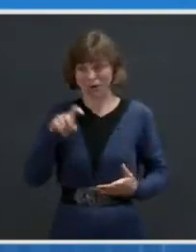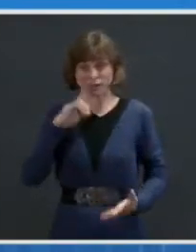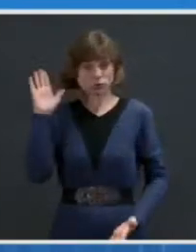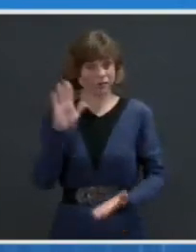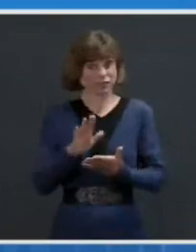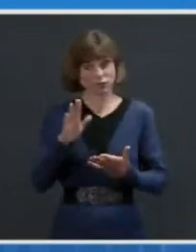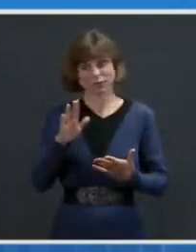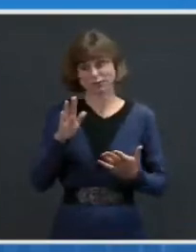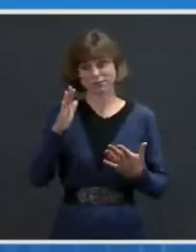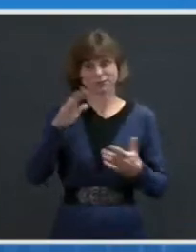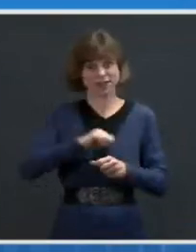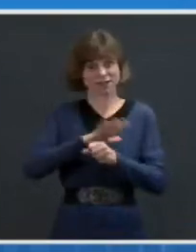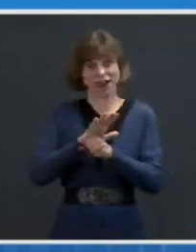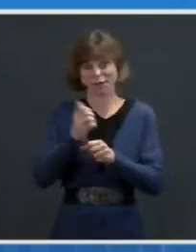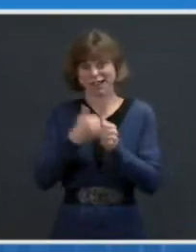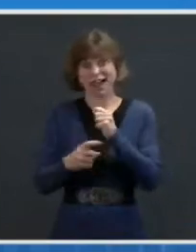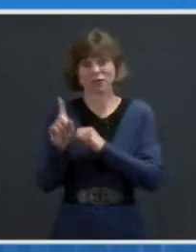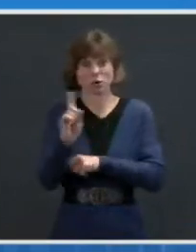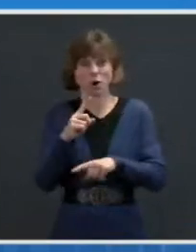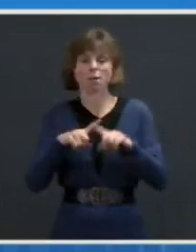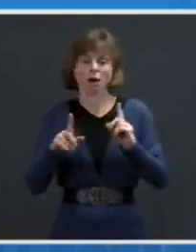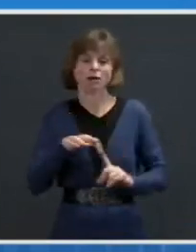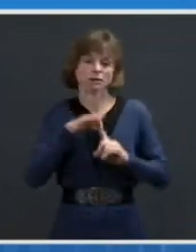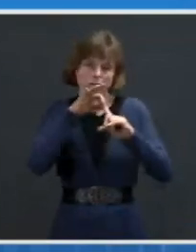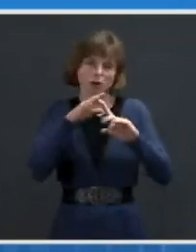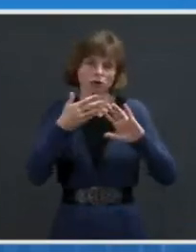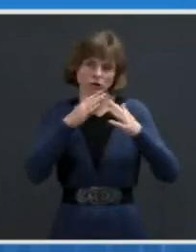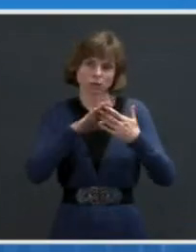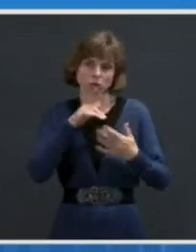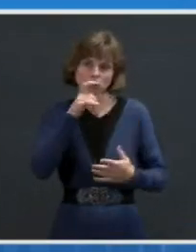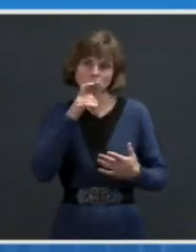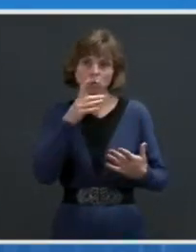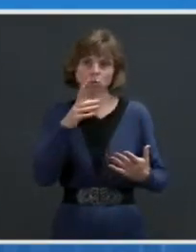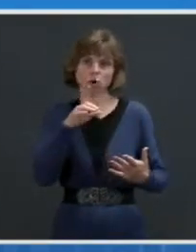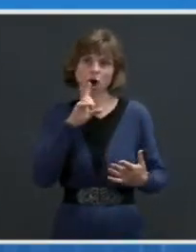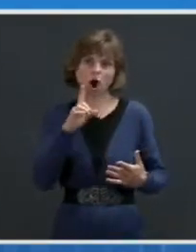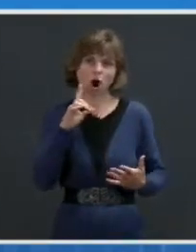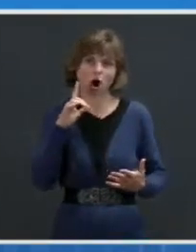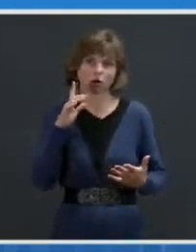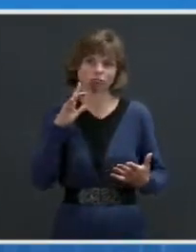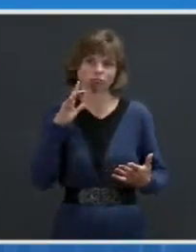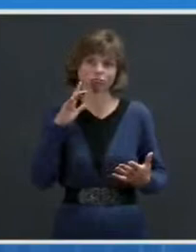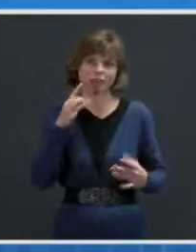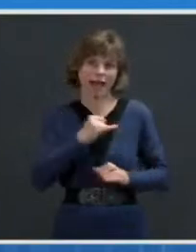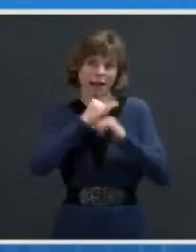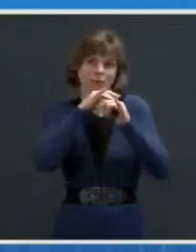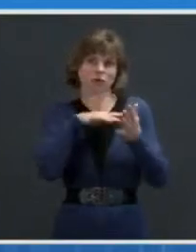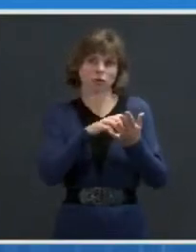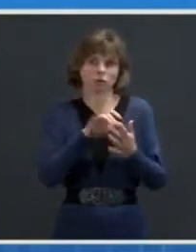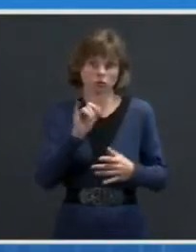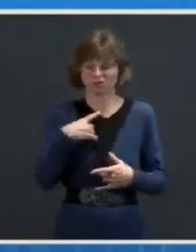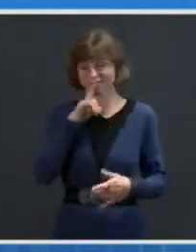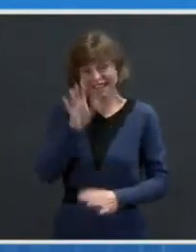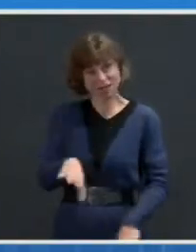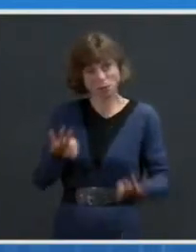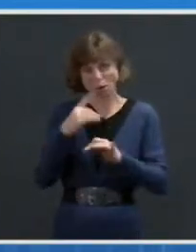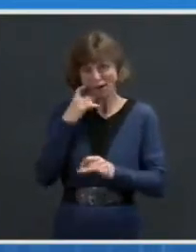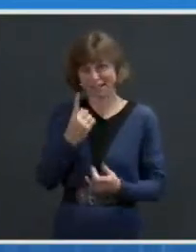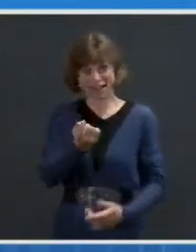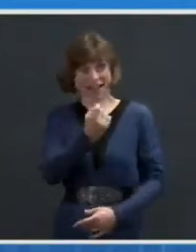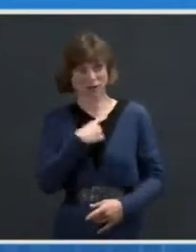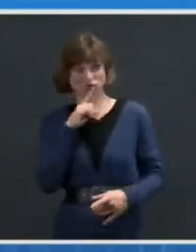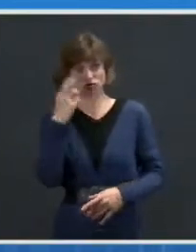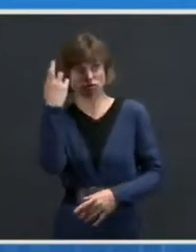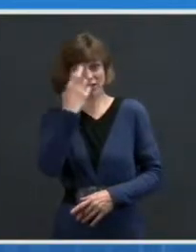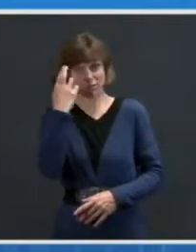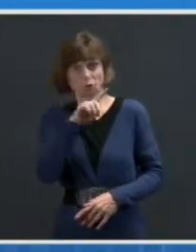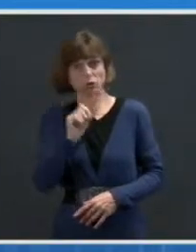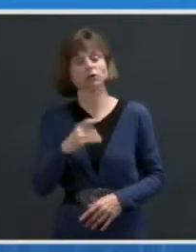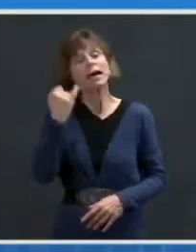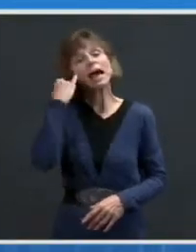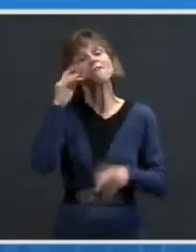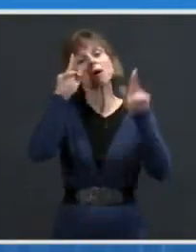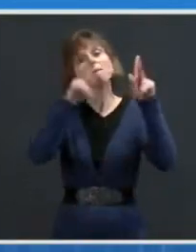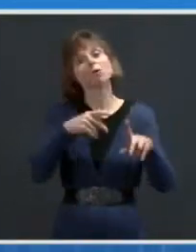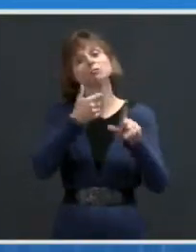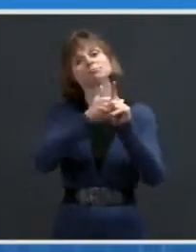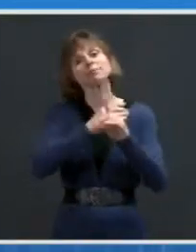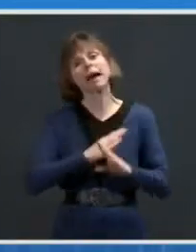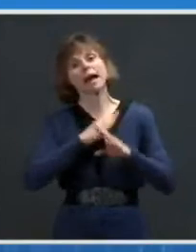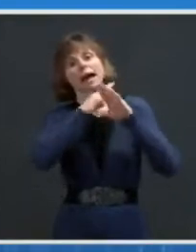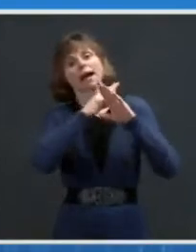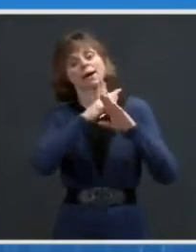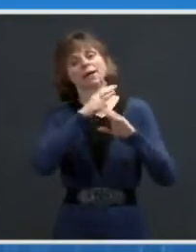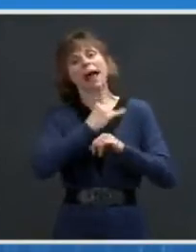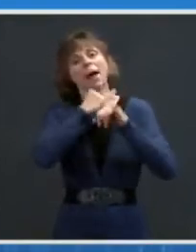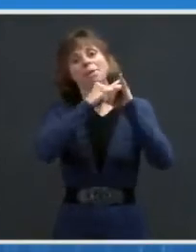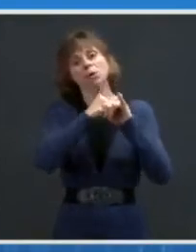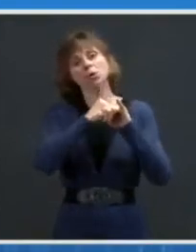IS THE REASON TO DECREASE